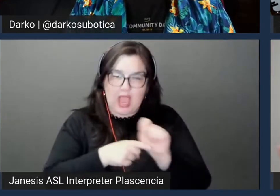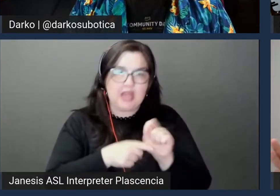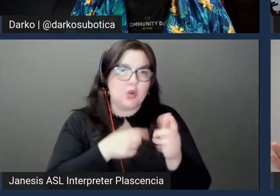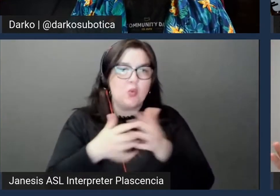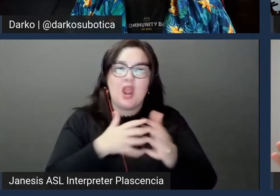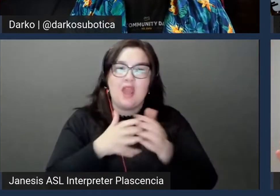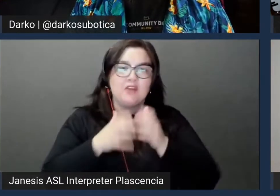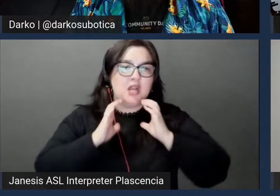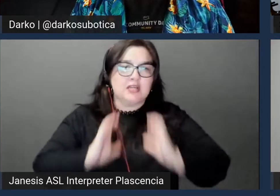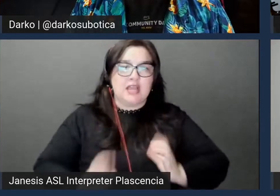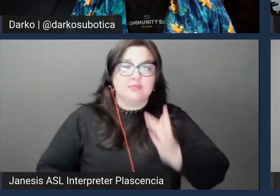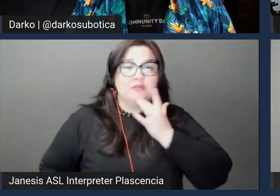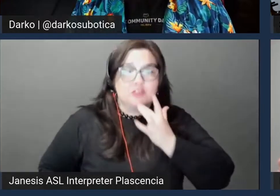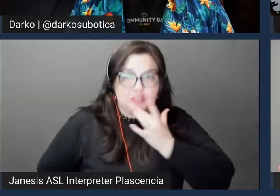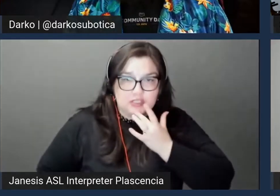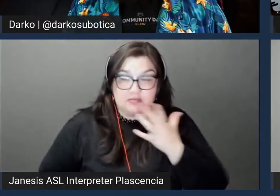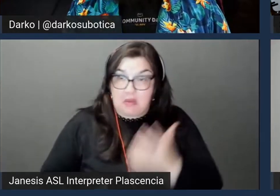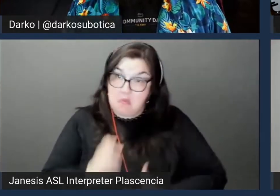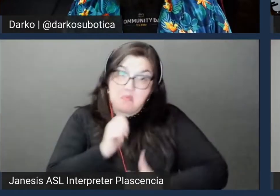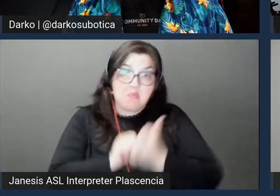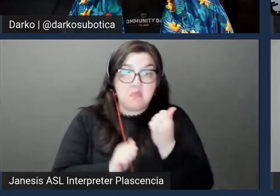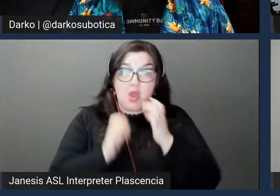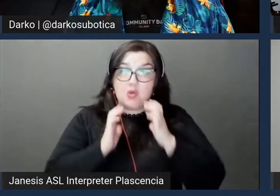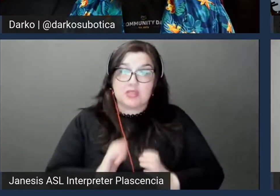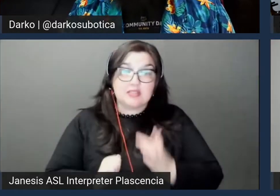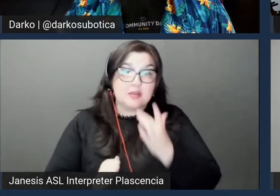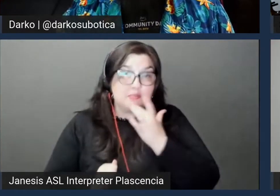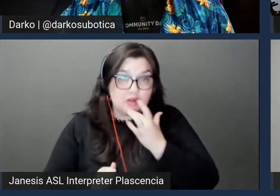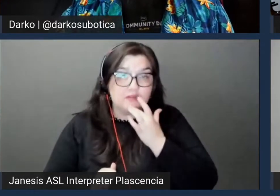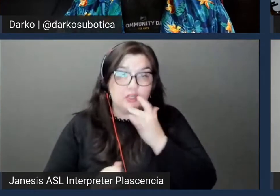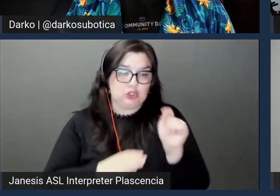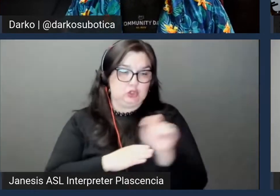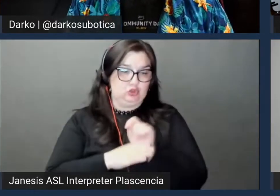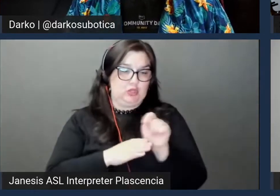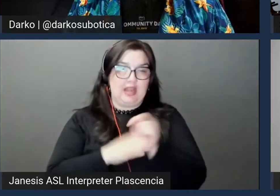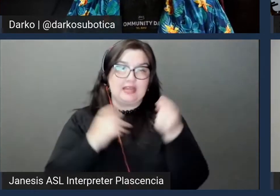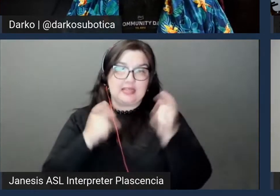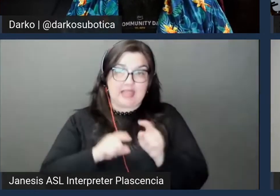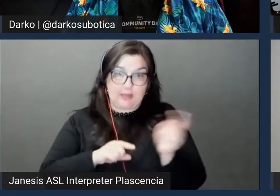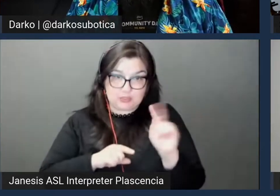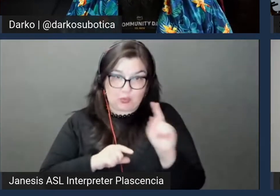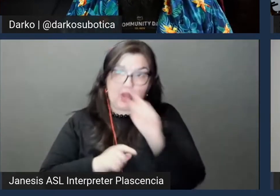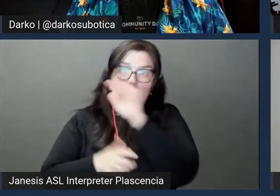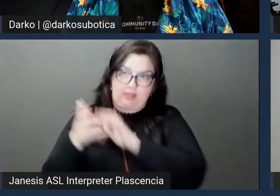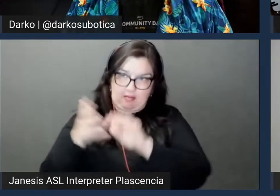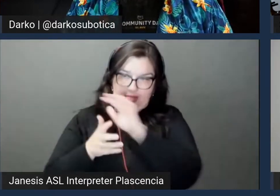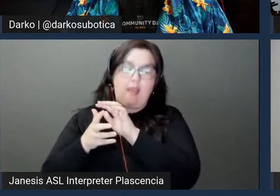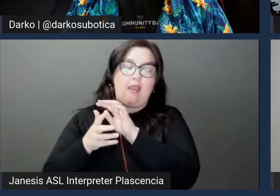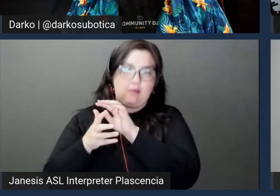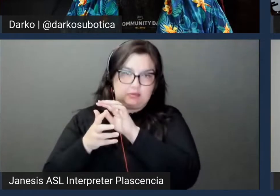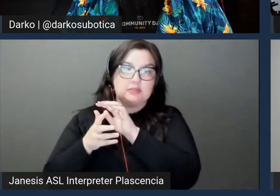It just so happens that most of our customers prefer to do the training part in the cloud. So you train your models in the cloud, and then using the Panorama console,